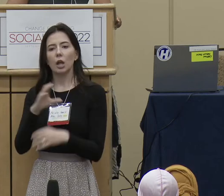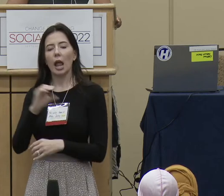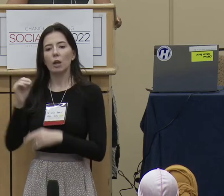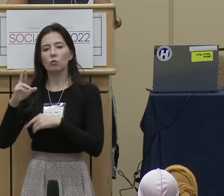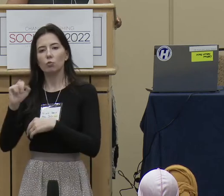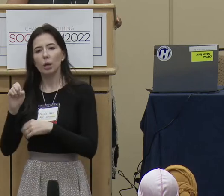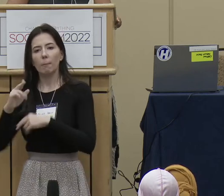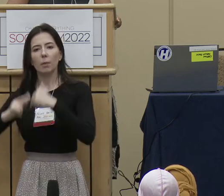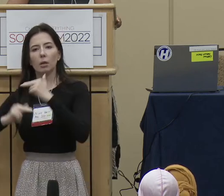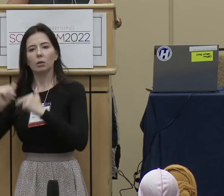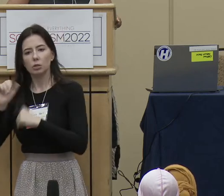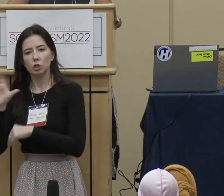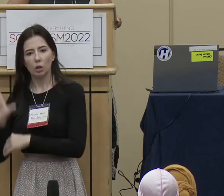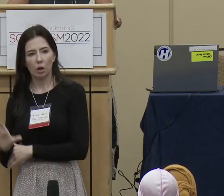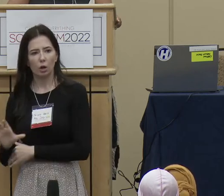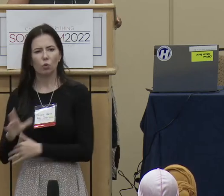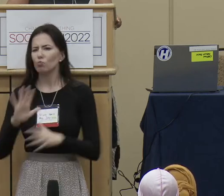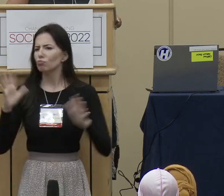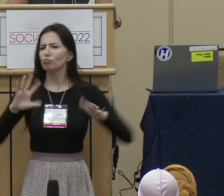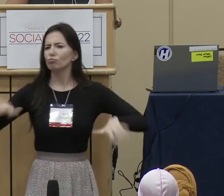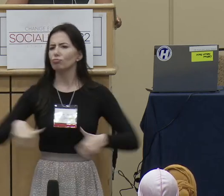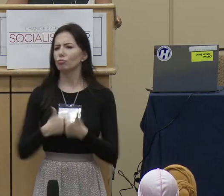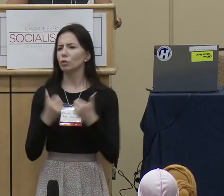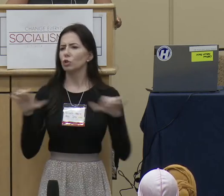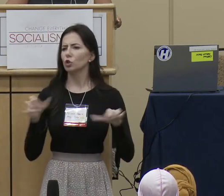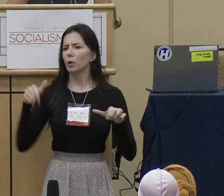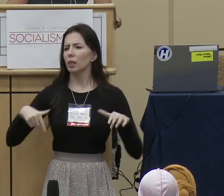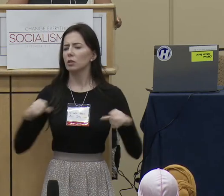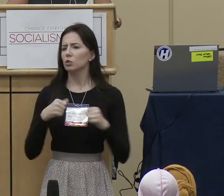Re-imagine, Rebuild Chicago. So, what are our challenges in